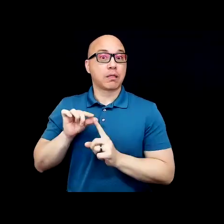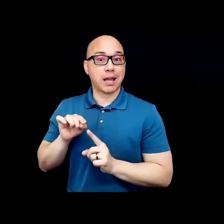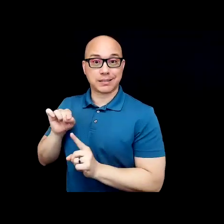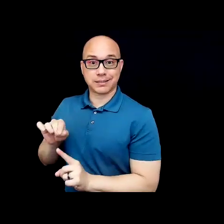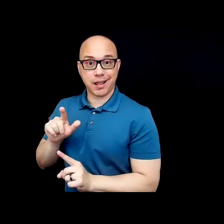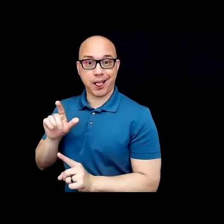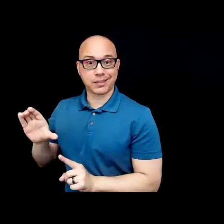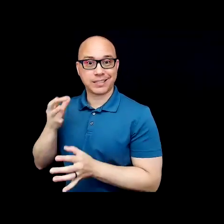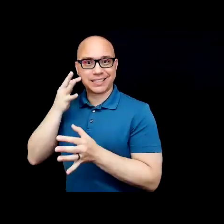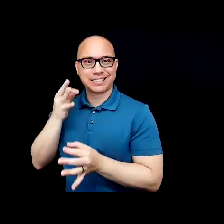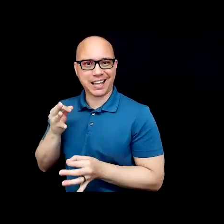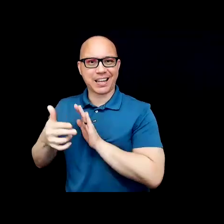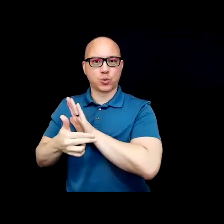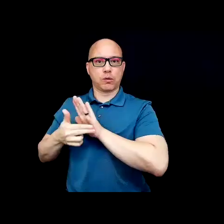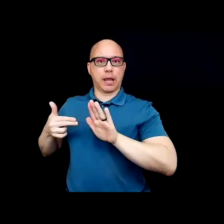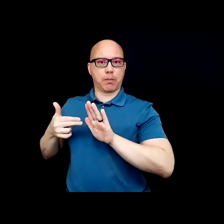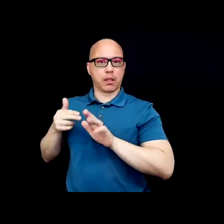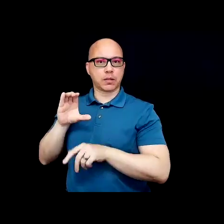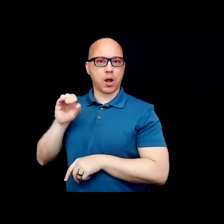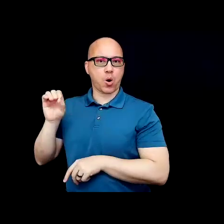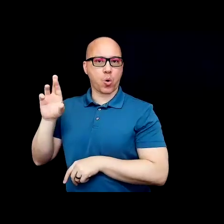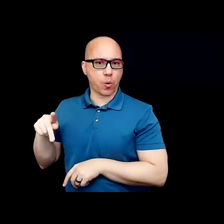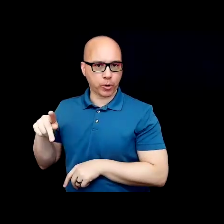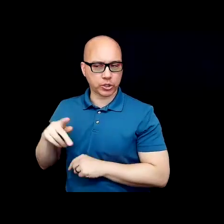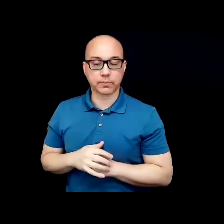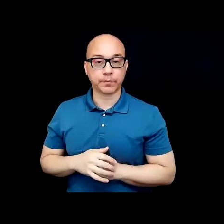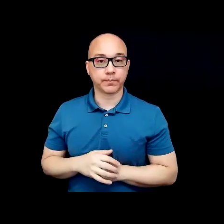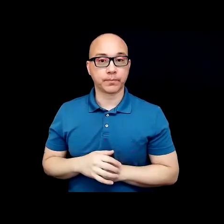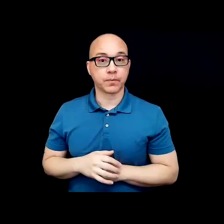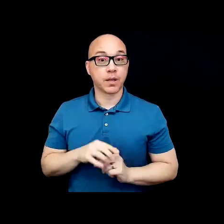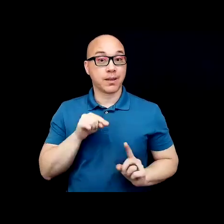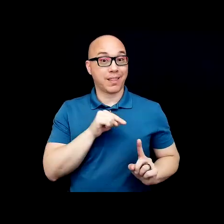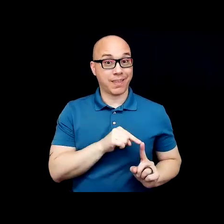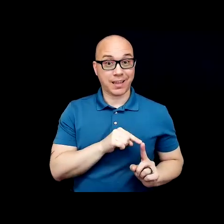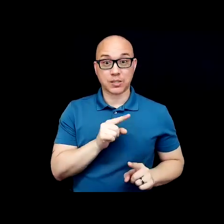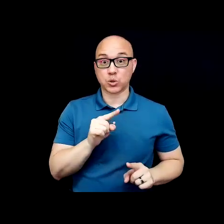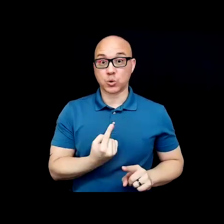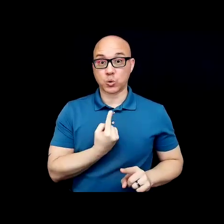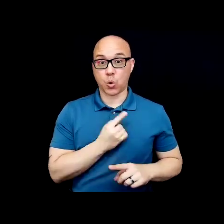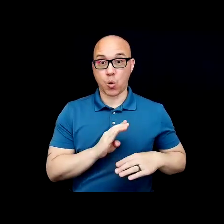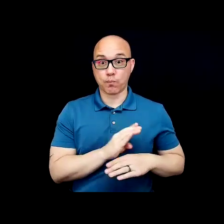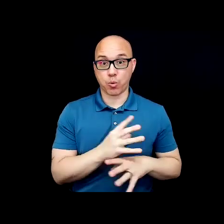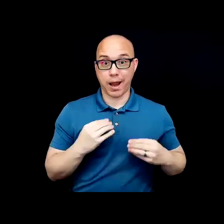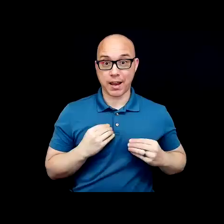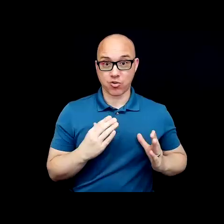The Sole Proprietor's personal assets are at risk. They don't have legal protections.